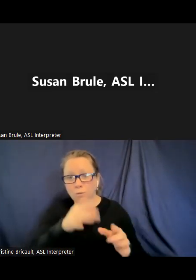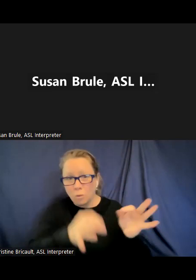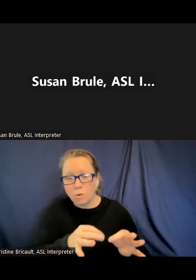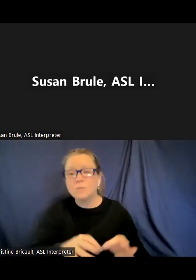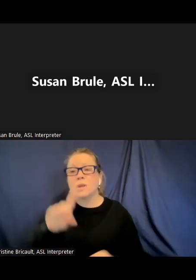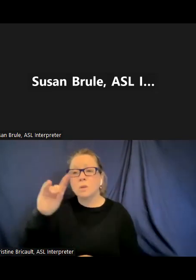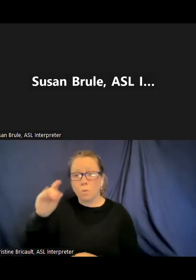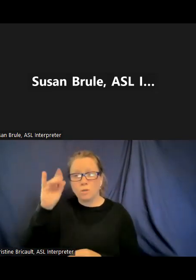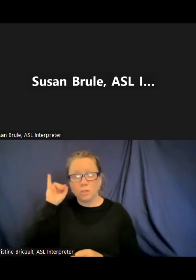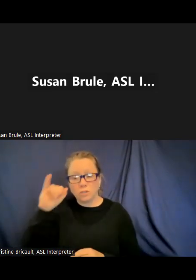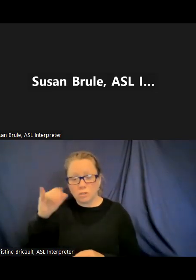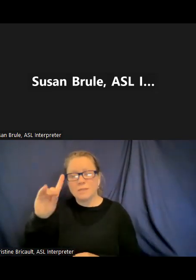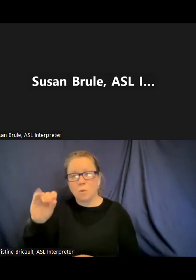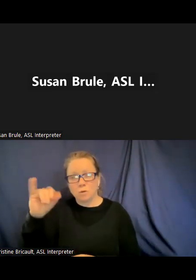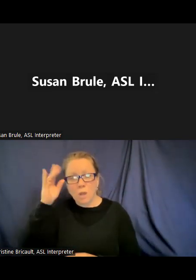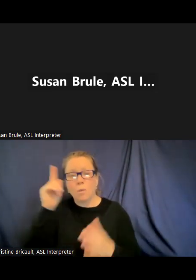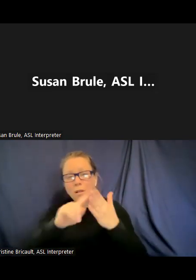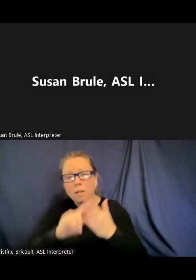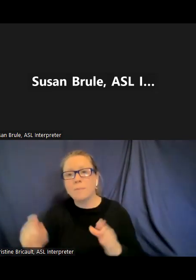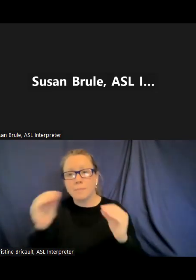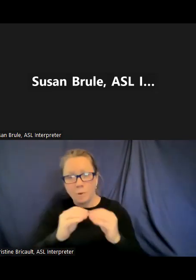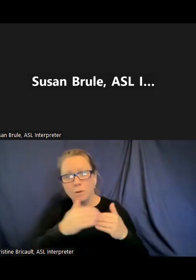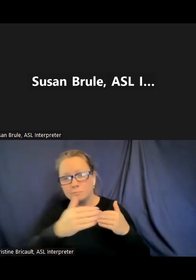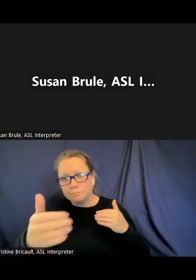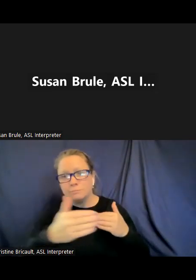more enforcement of in the coming months and years.